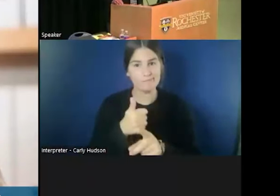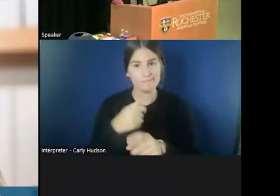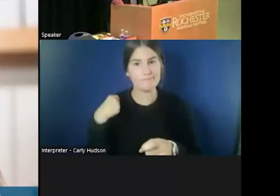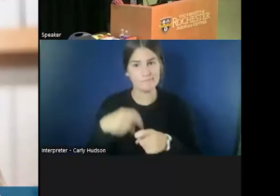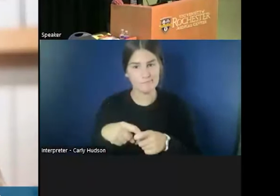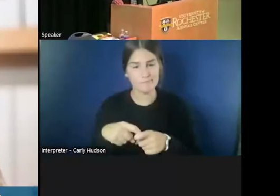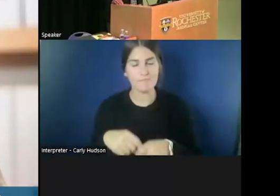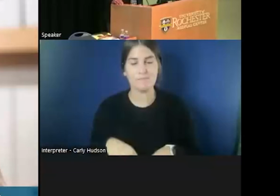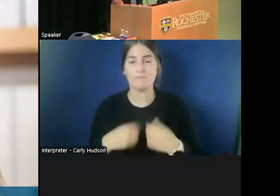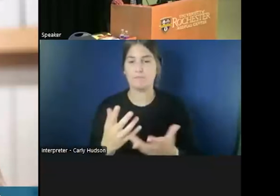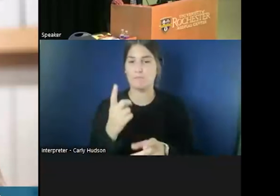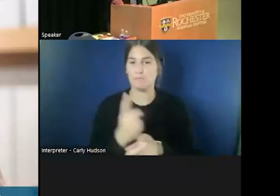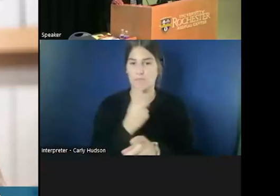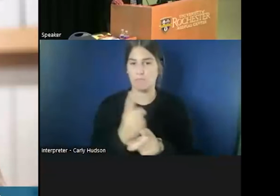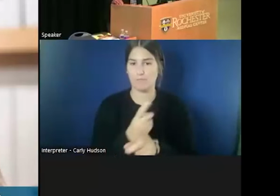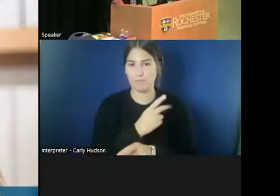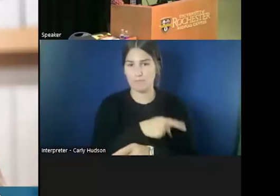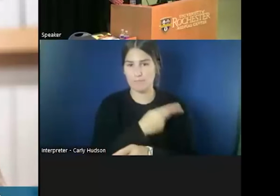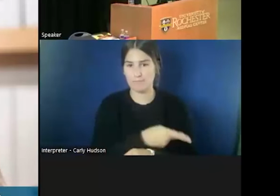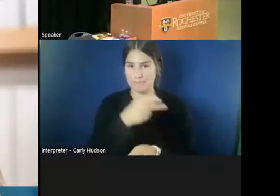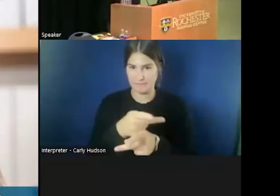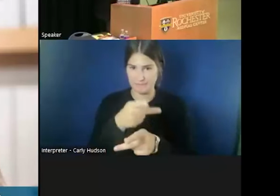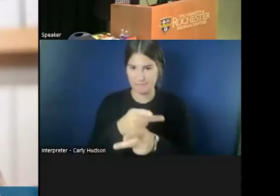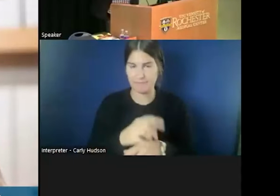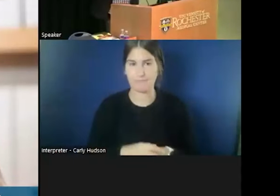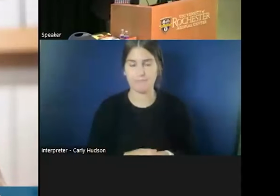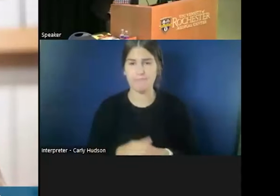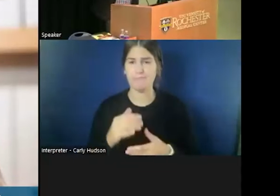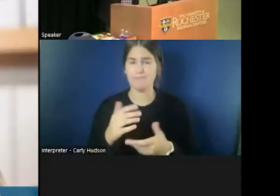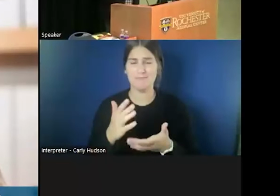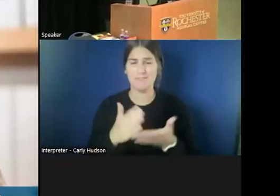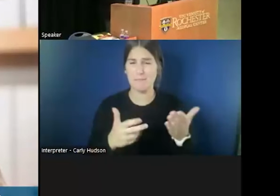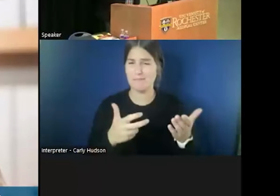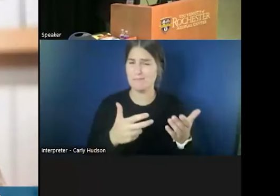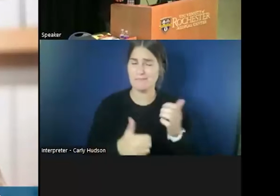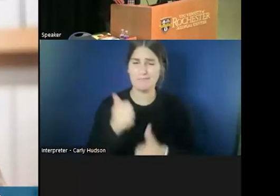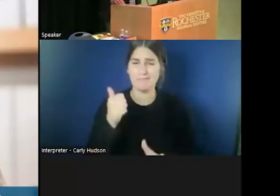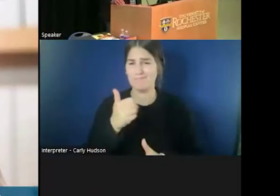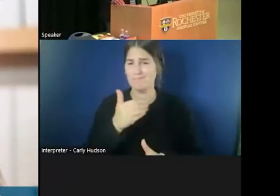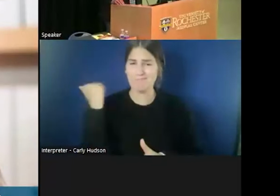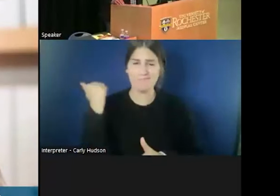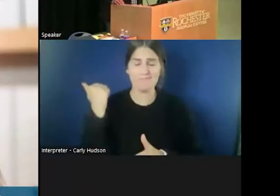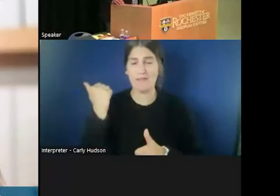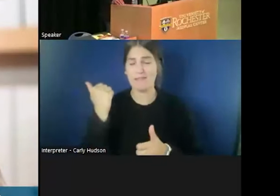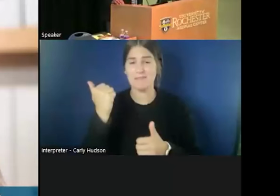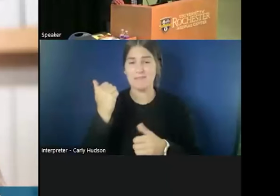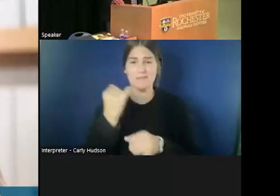proper patient care we have some of the greatest institutions University of Rochester Rochester